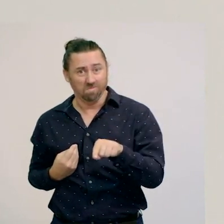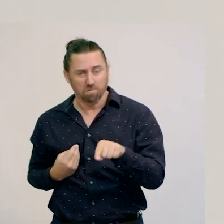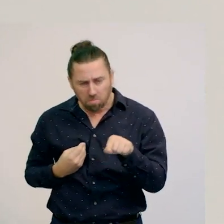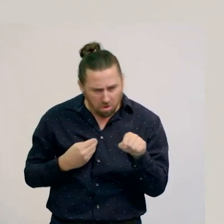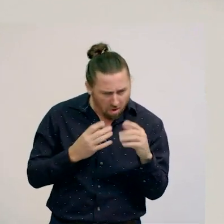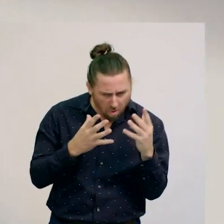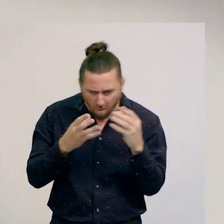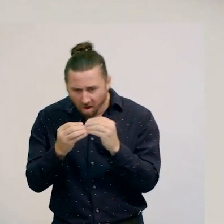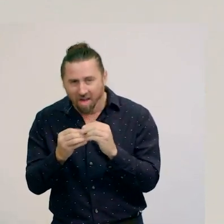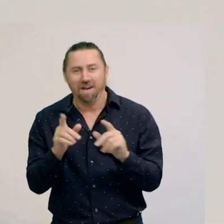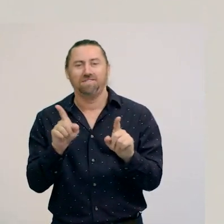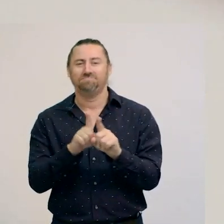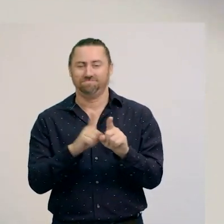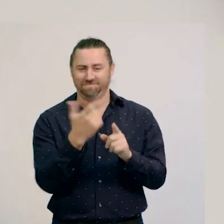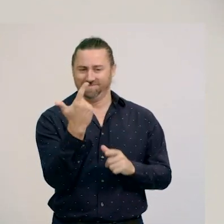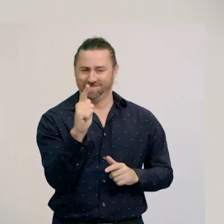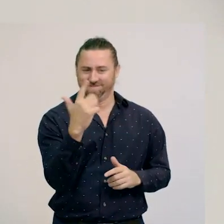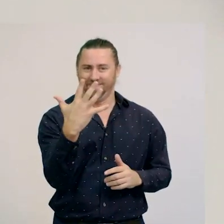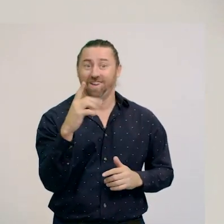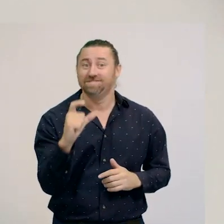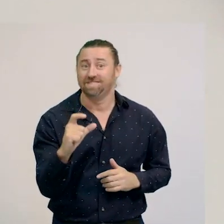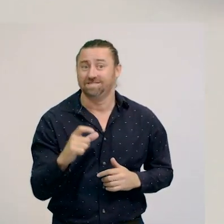and it still adds up to 75 cents.